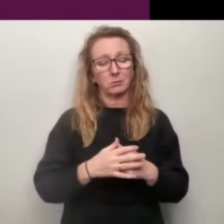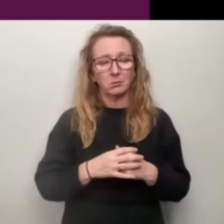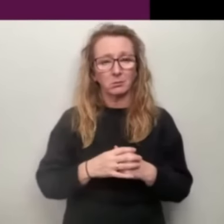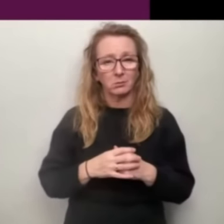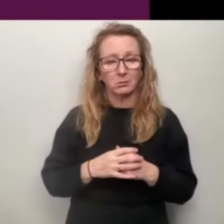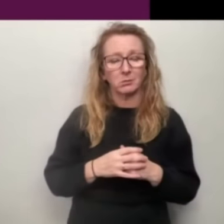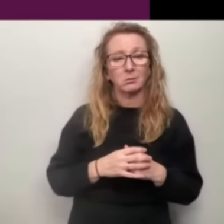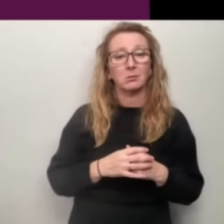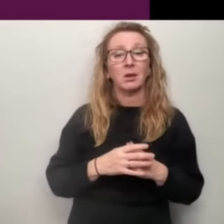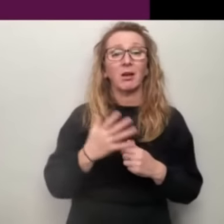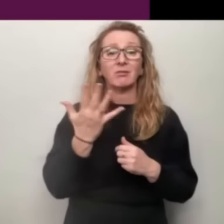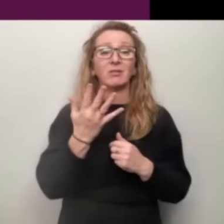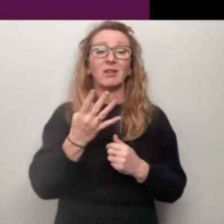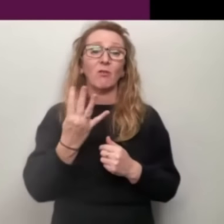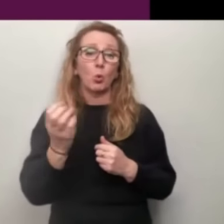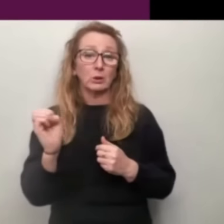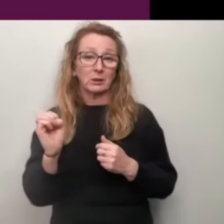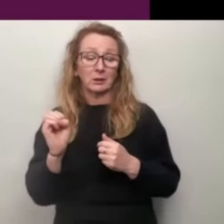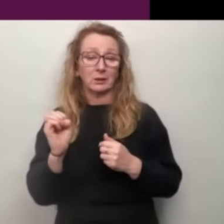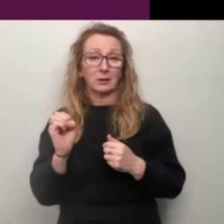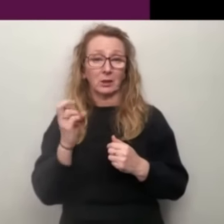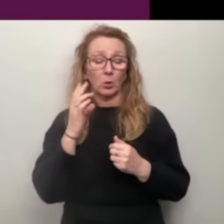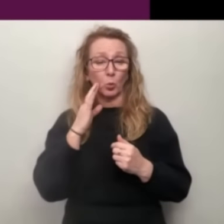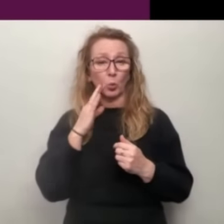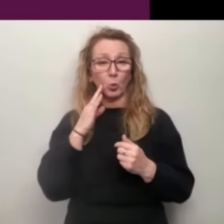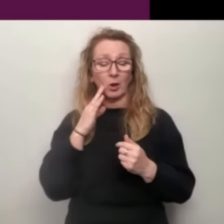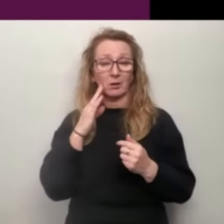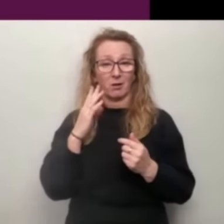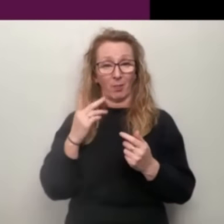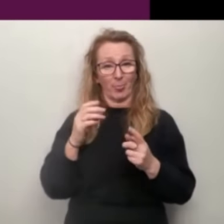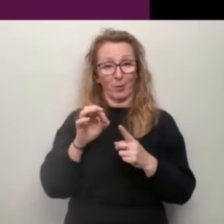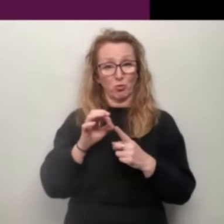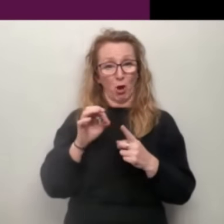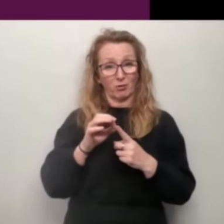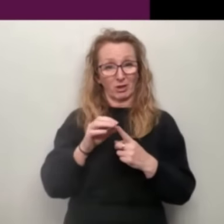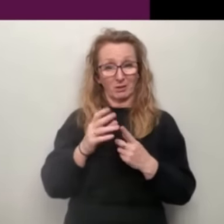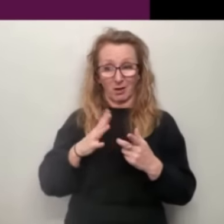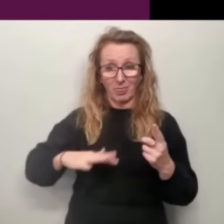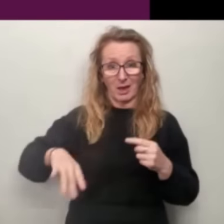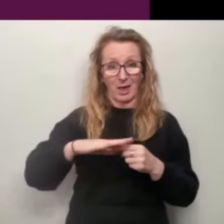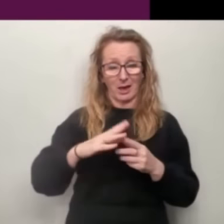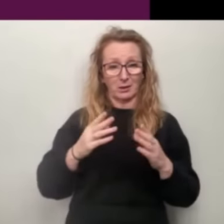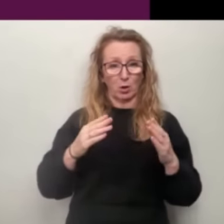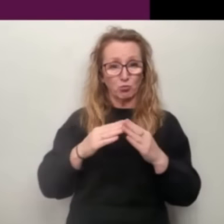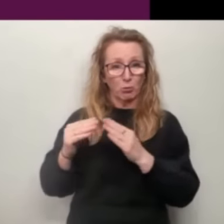in 1540, Wenlock Priory was suppressed and the lands and properties became the property of the crown.